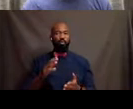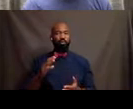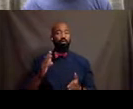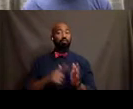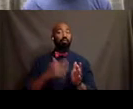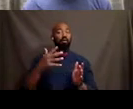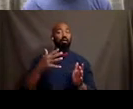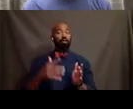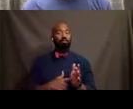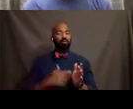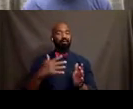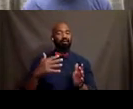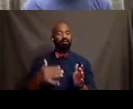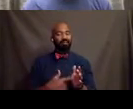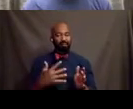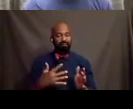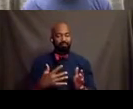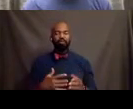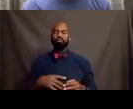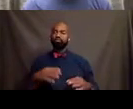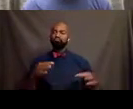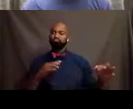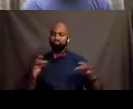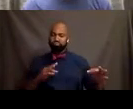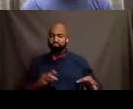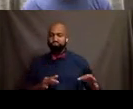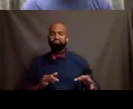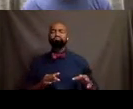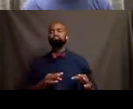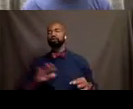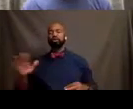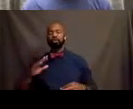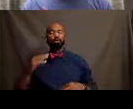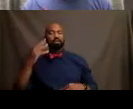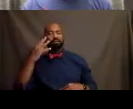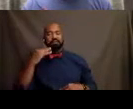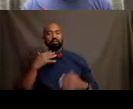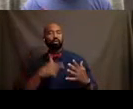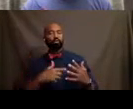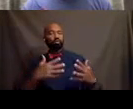that will help them know how to navigate any questions that might crop up, but also you then know that you've got